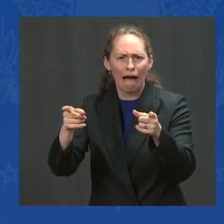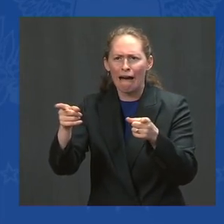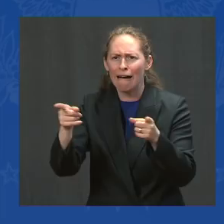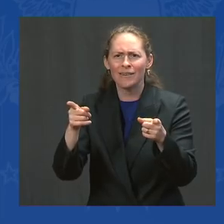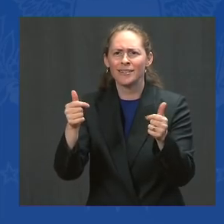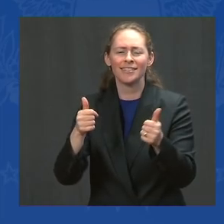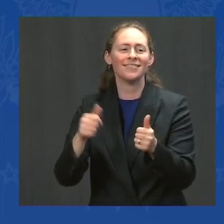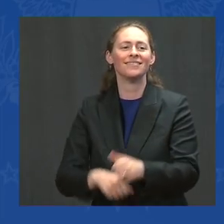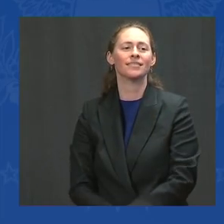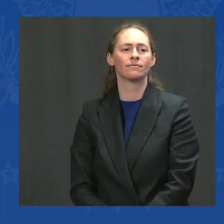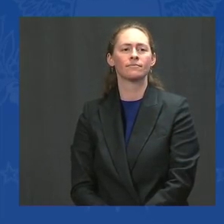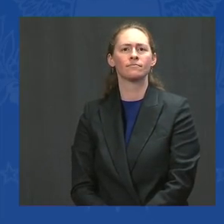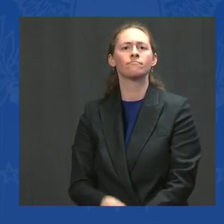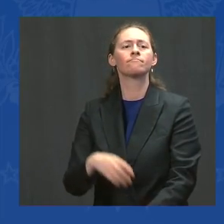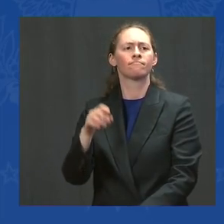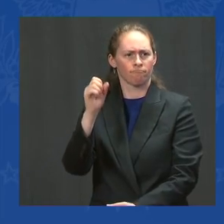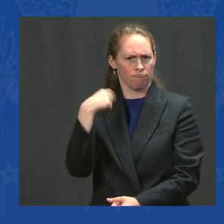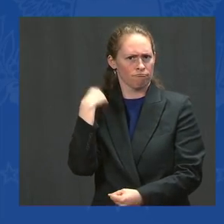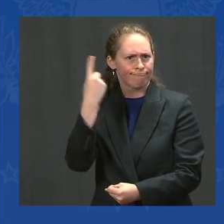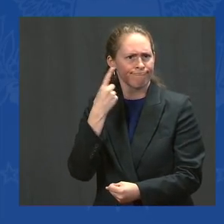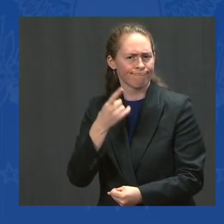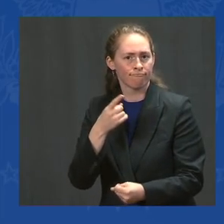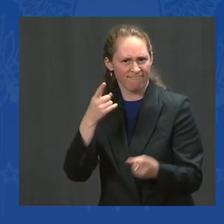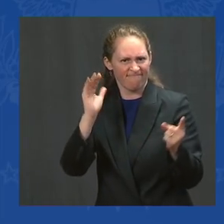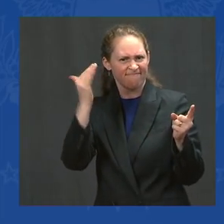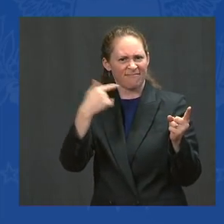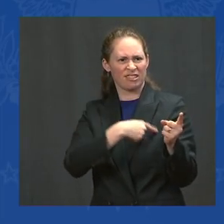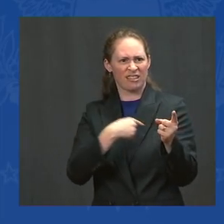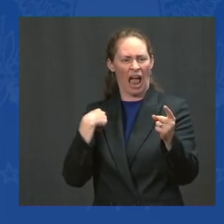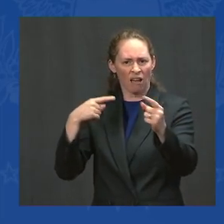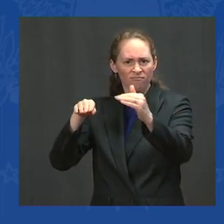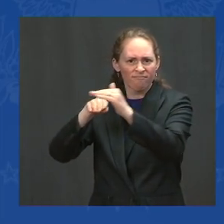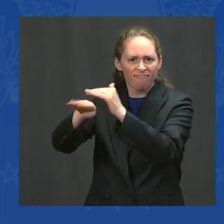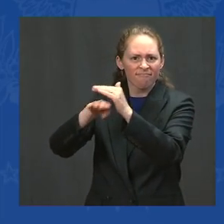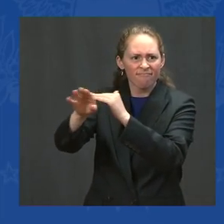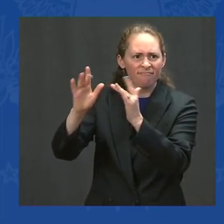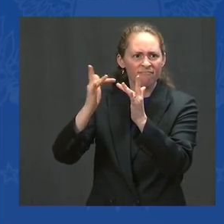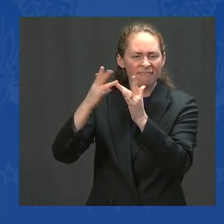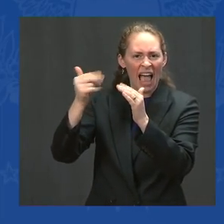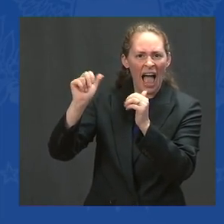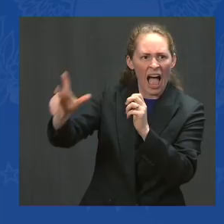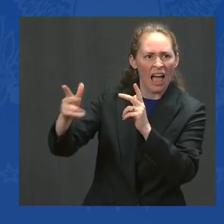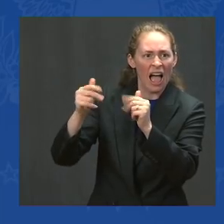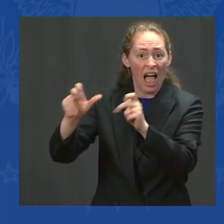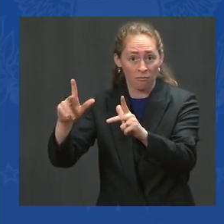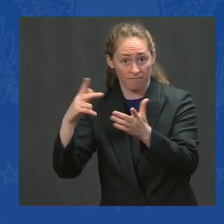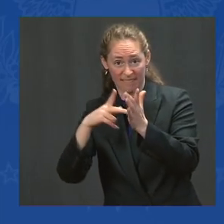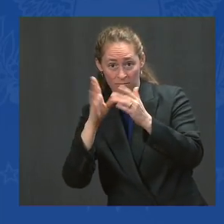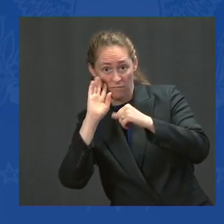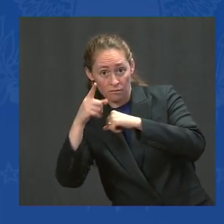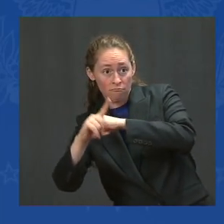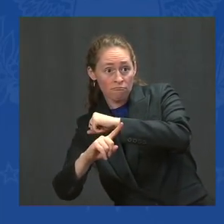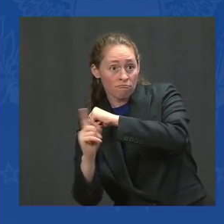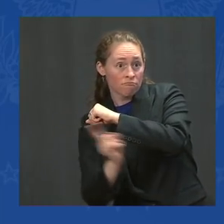and shaming China, but no sanctions. Why? And is that effective enough? The President: They're still determining exactly what happened.